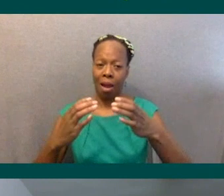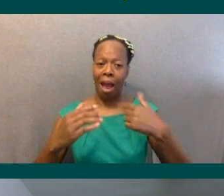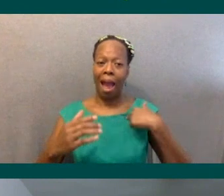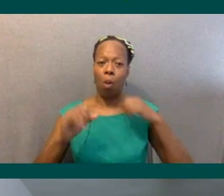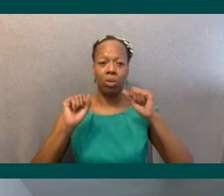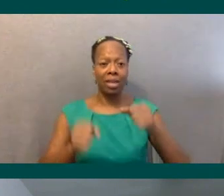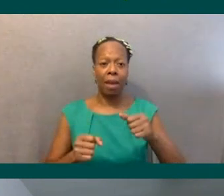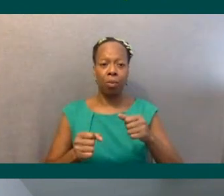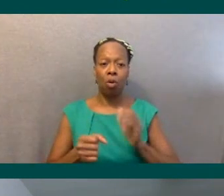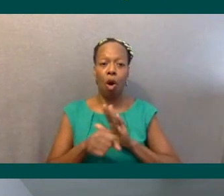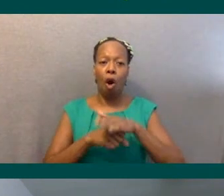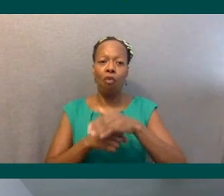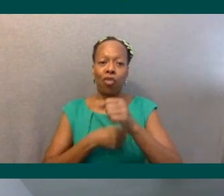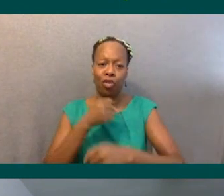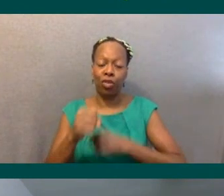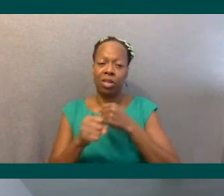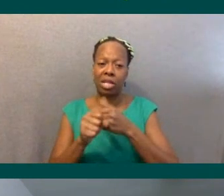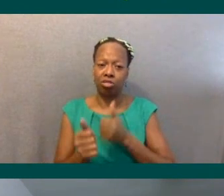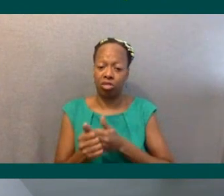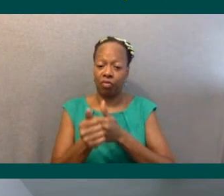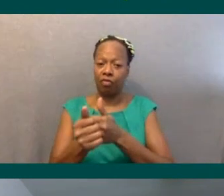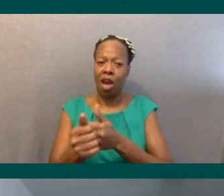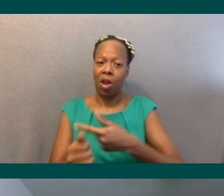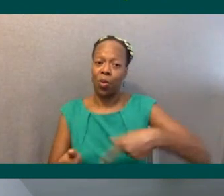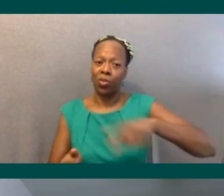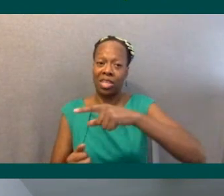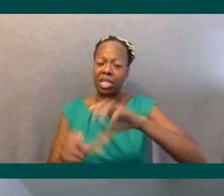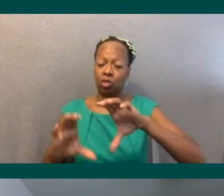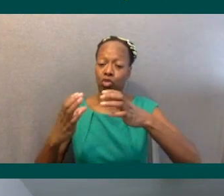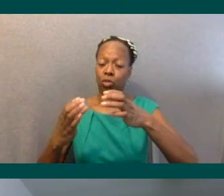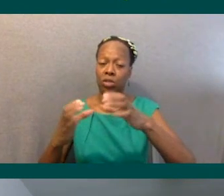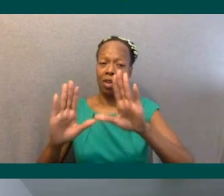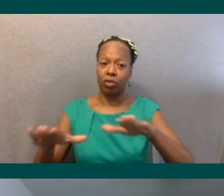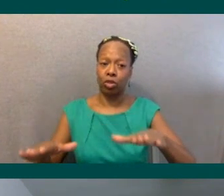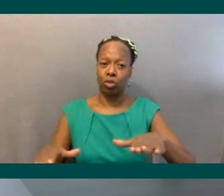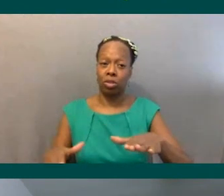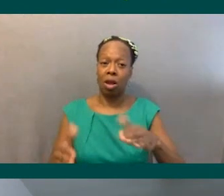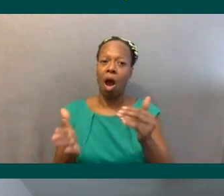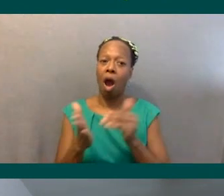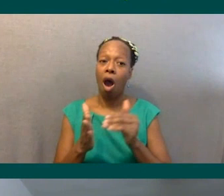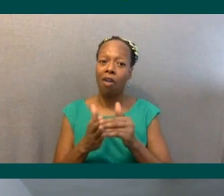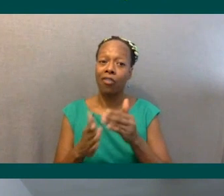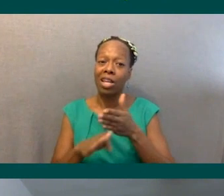very often it was the parents after a lot of teaching sessions that will come to me and say, "Dr. Selber,